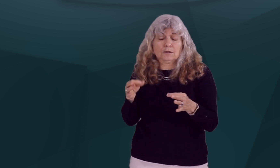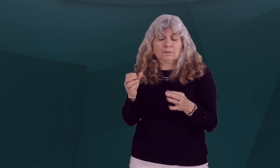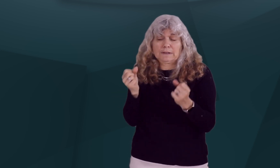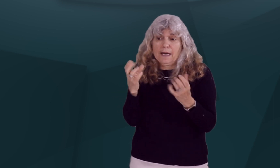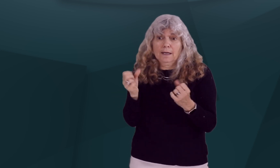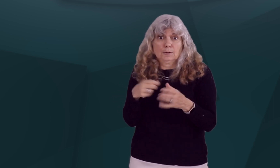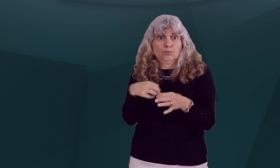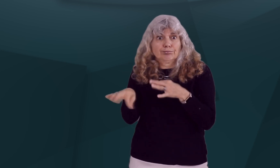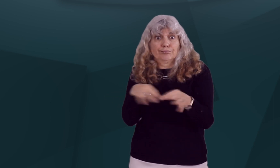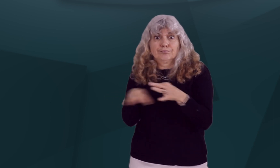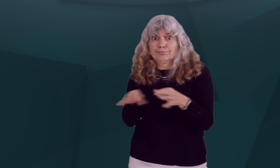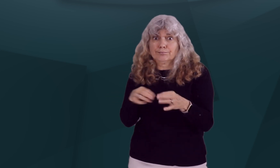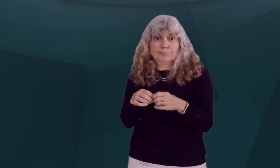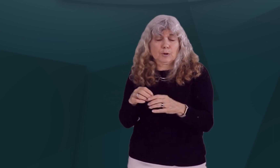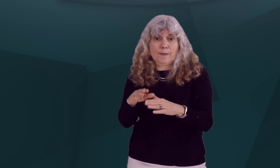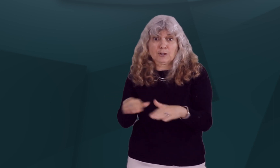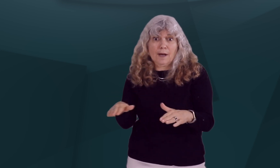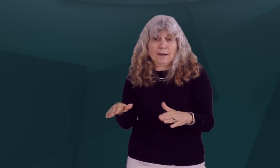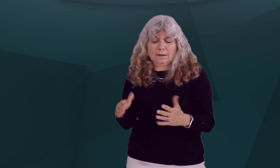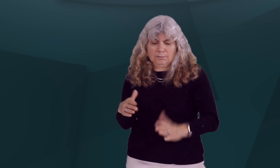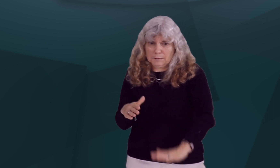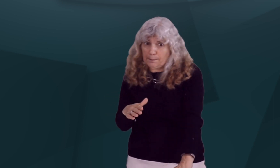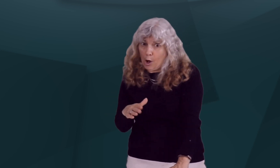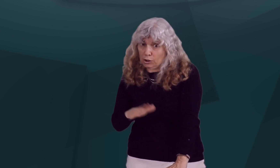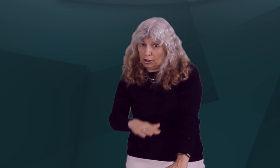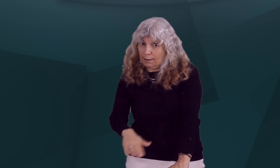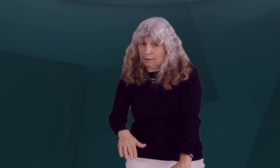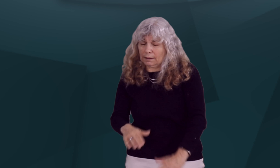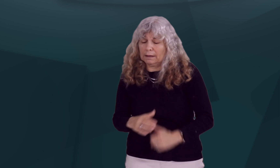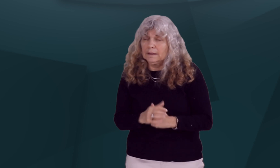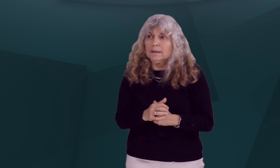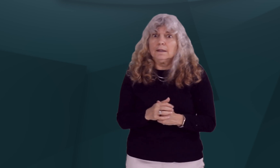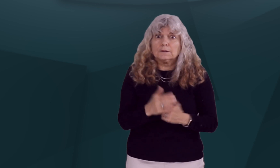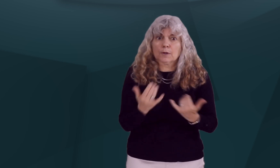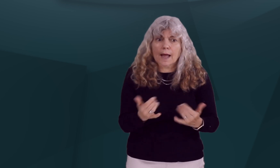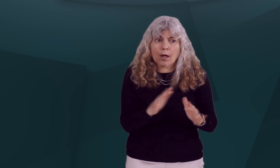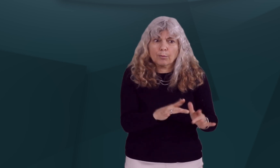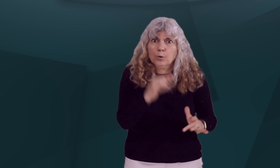Maybe the parents don't have the sign language to explain these concepts to a small child.